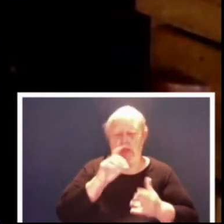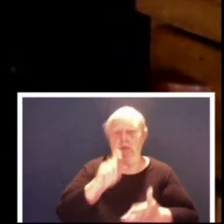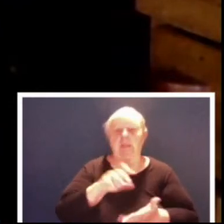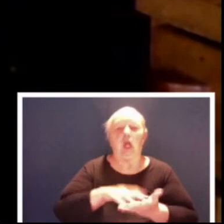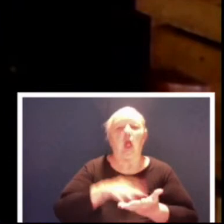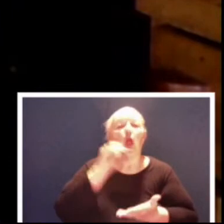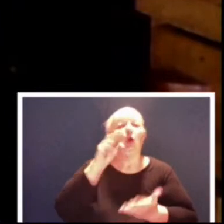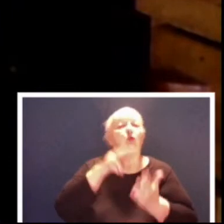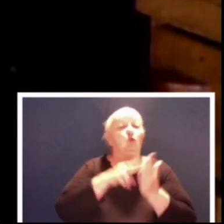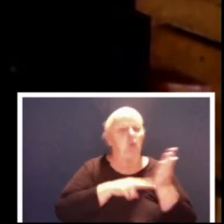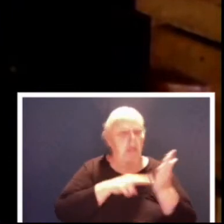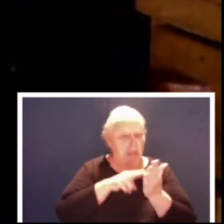[Phil] Right, like.